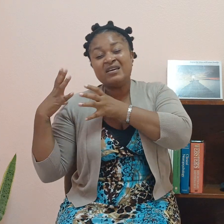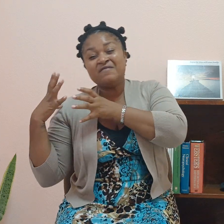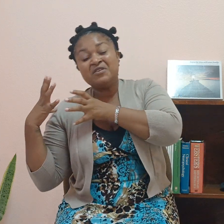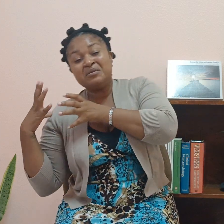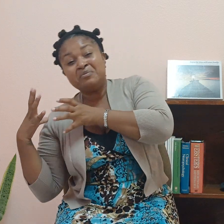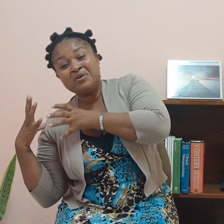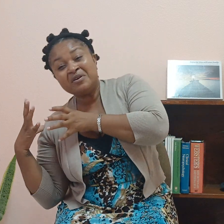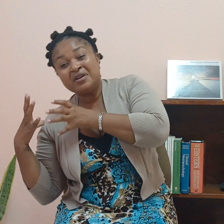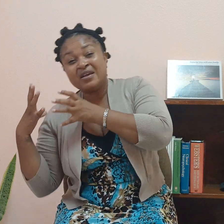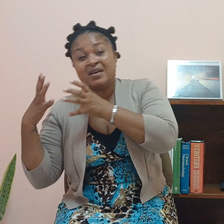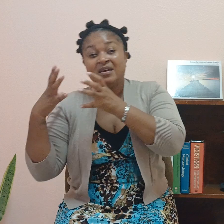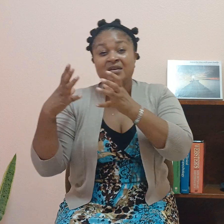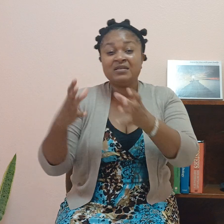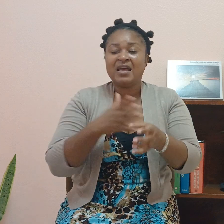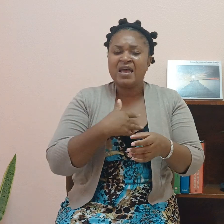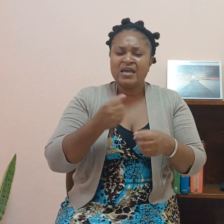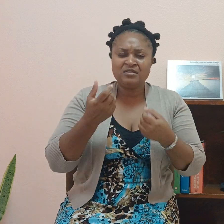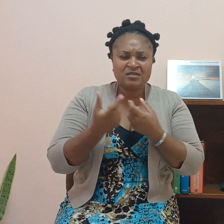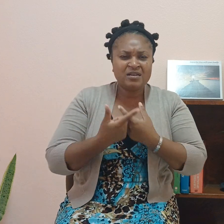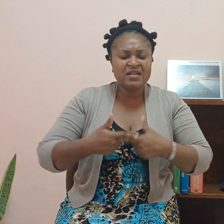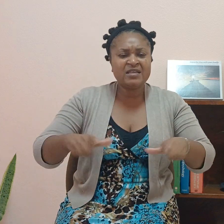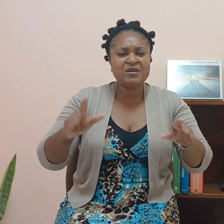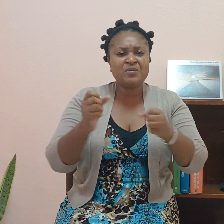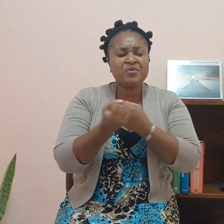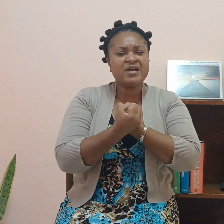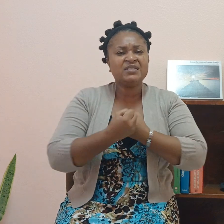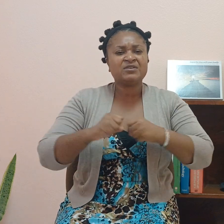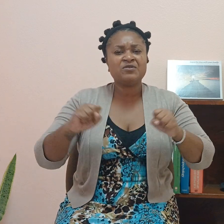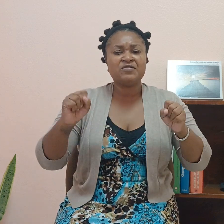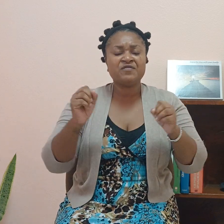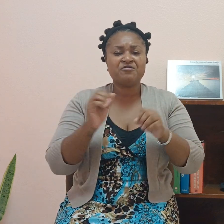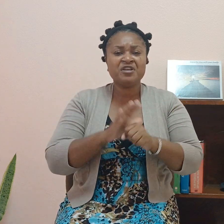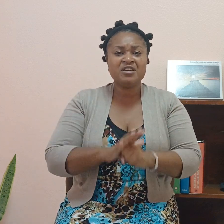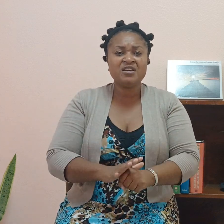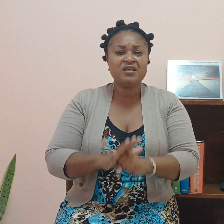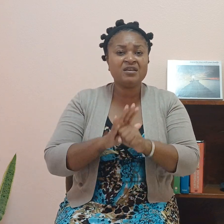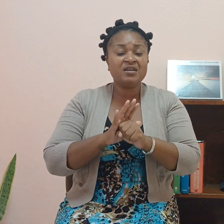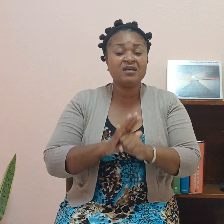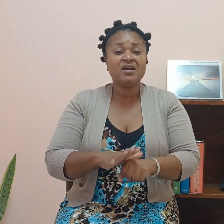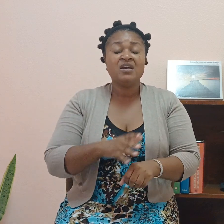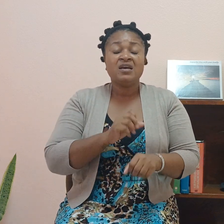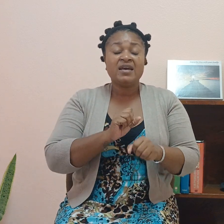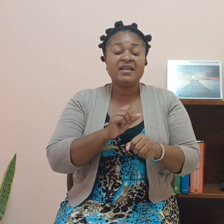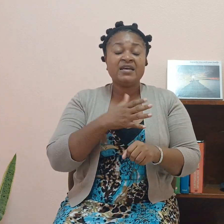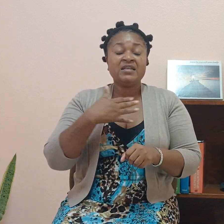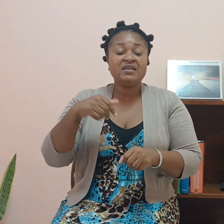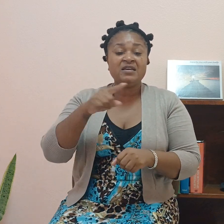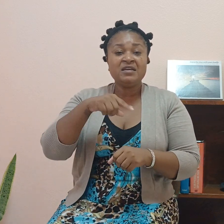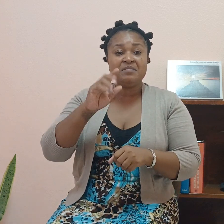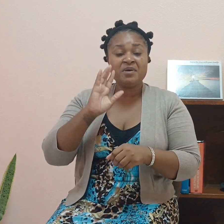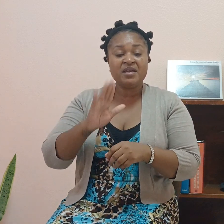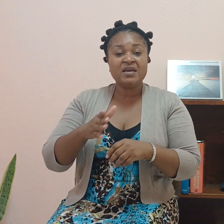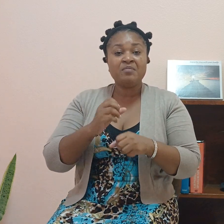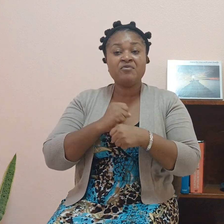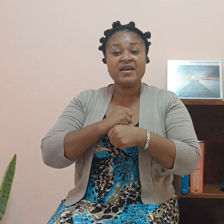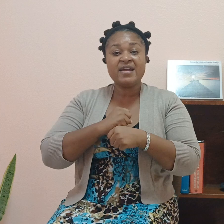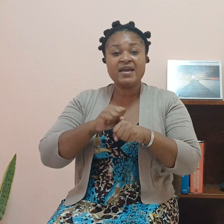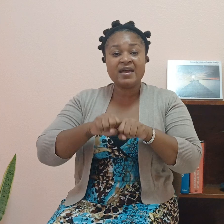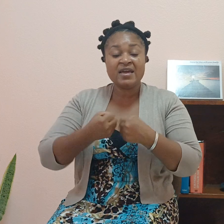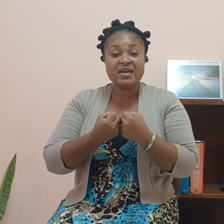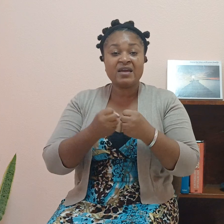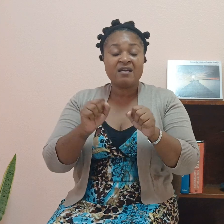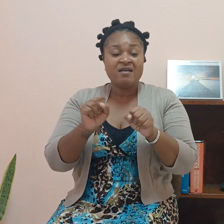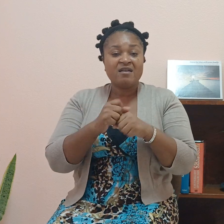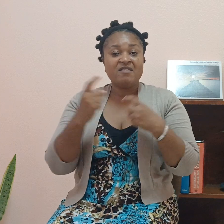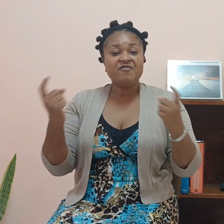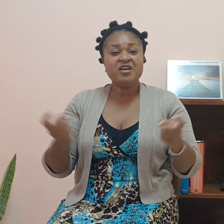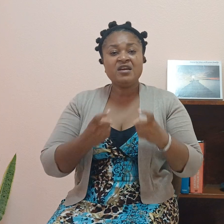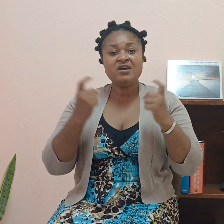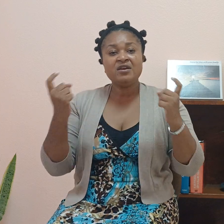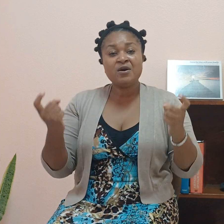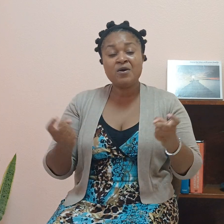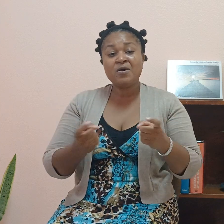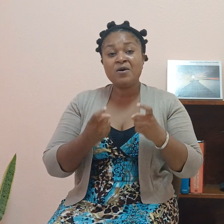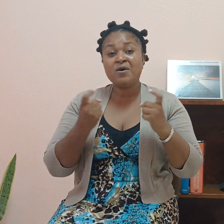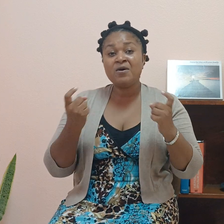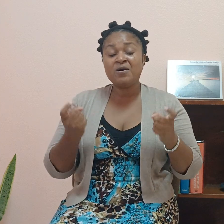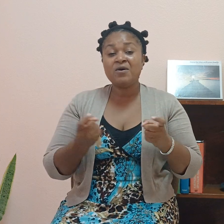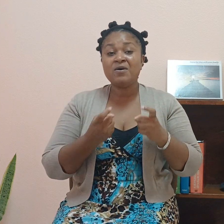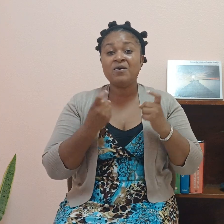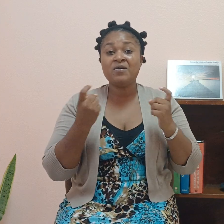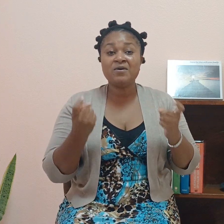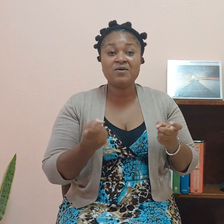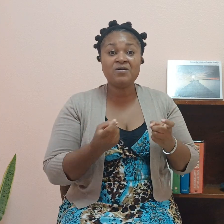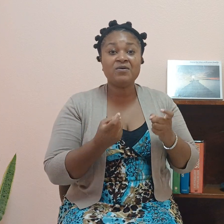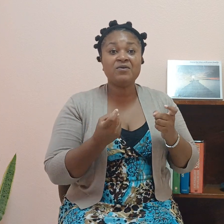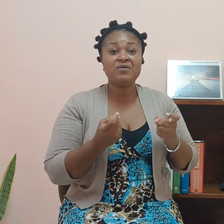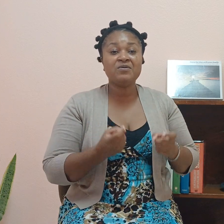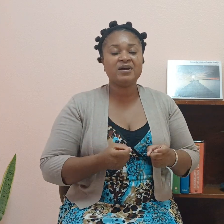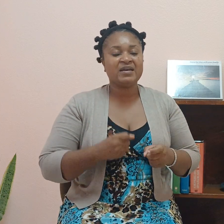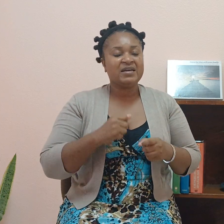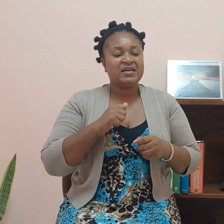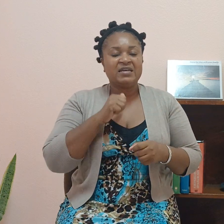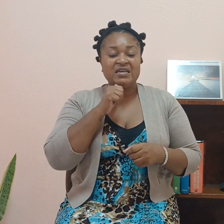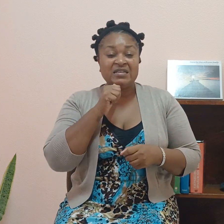heavy burdens, and to let the oppressed go free, and that ye break every yoke?